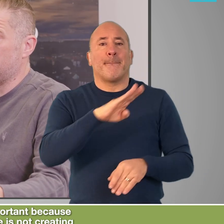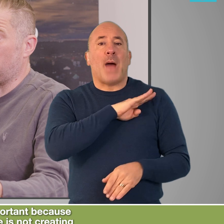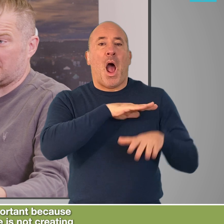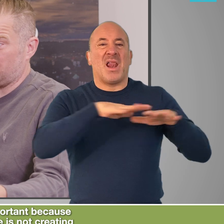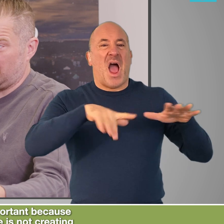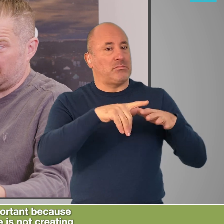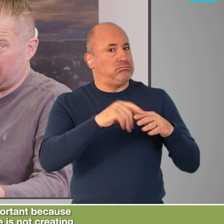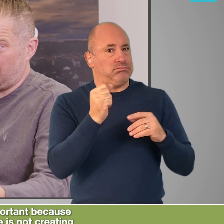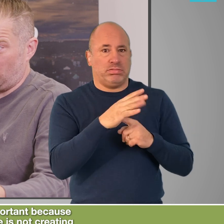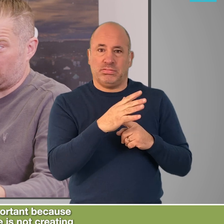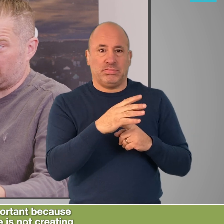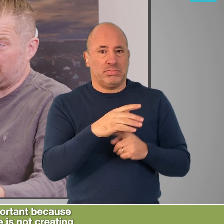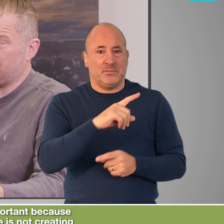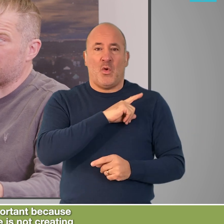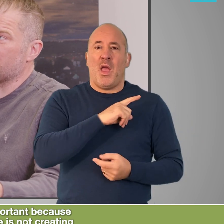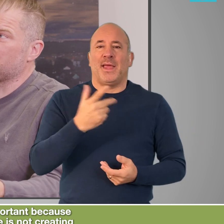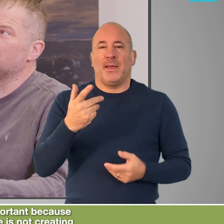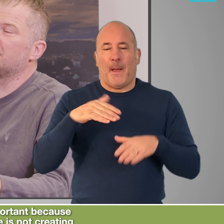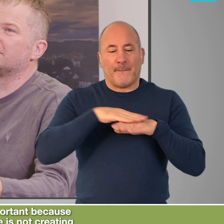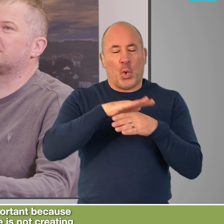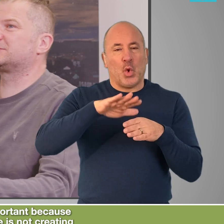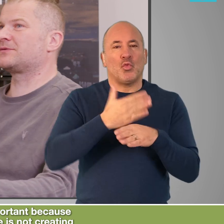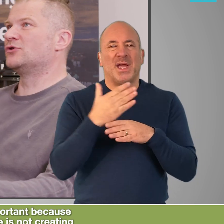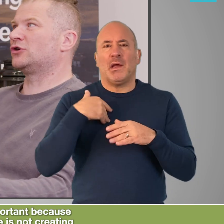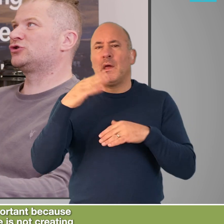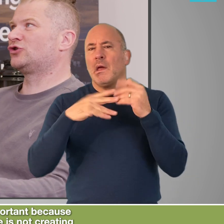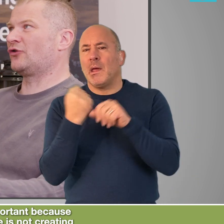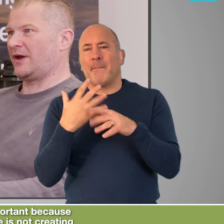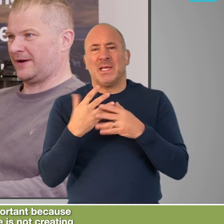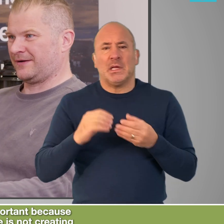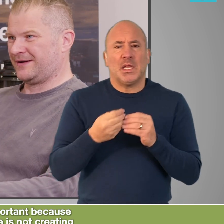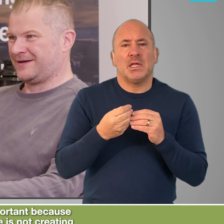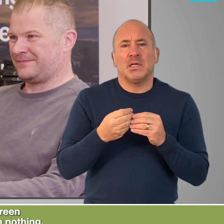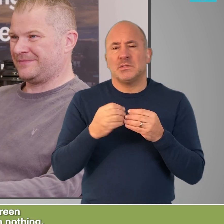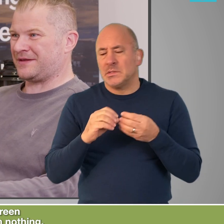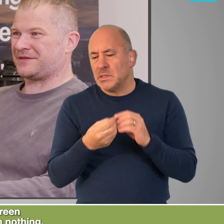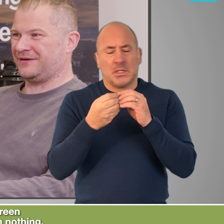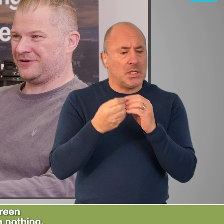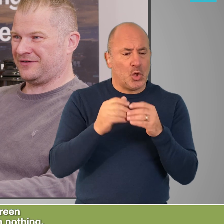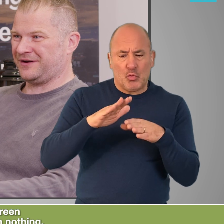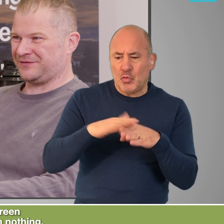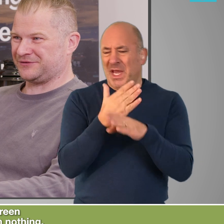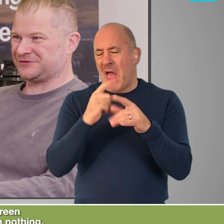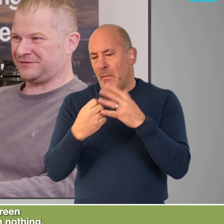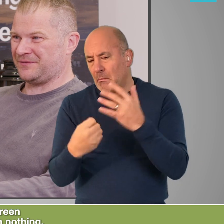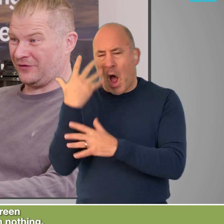Parklands are really important because Blue Green infrastructure is not creating necessarily green infrastructure from nothing,